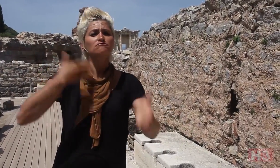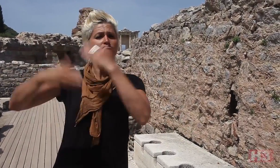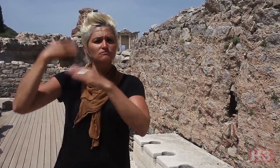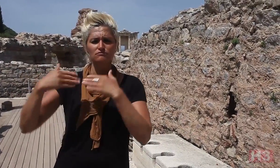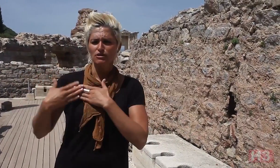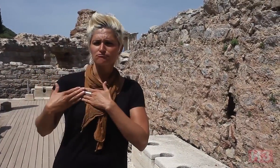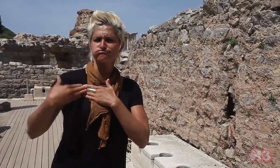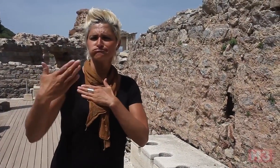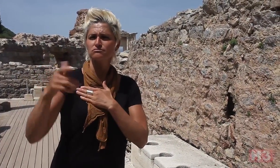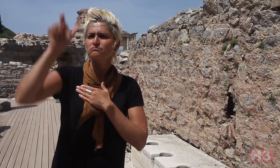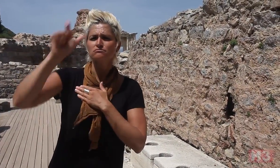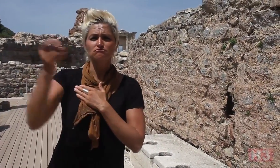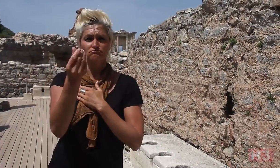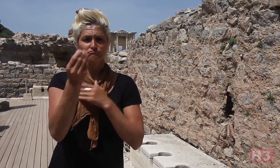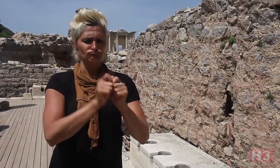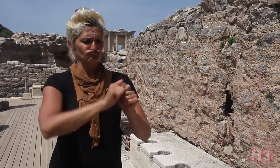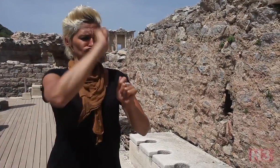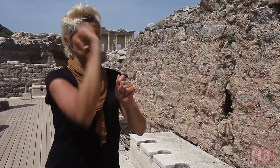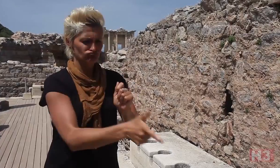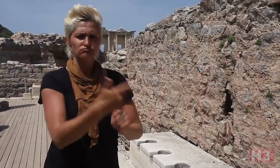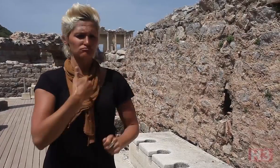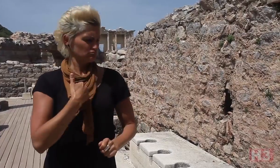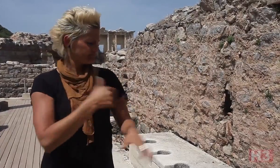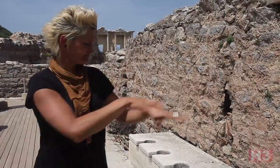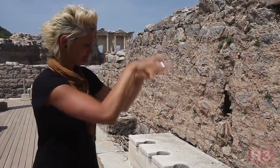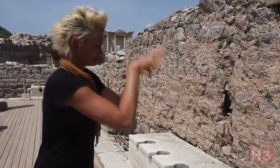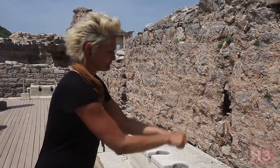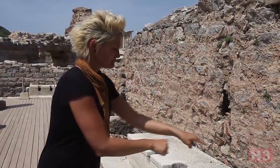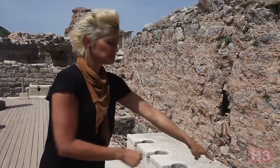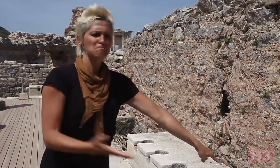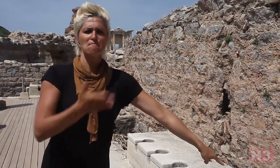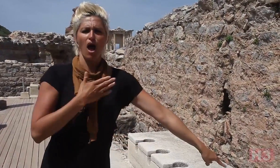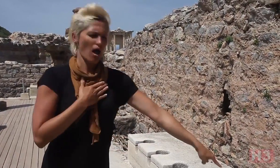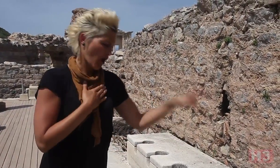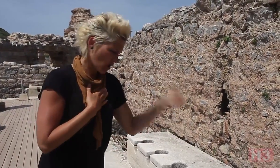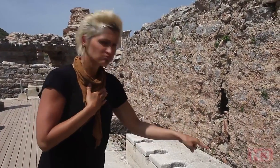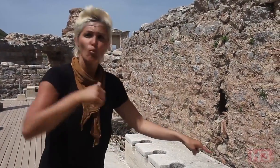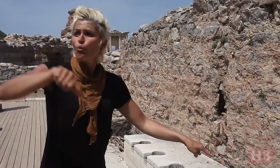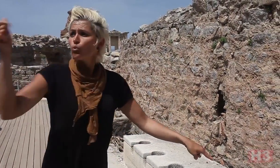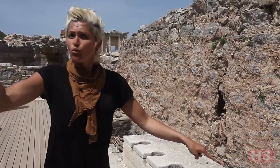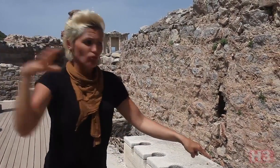Back then some wealthy people would buy a seat that would belong to only them and not be shared with others.